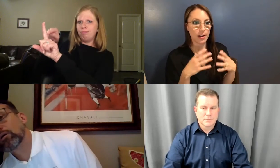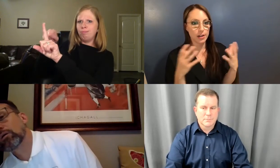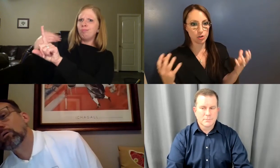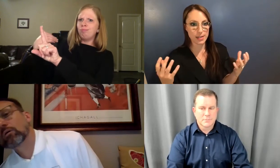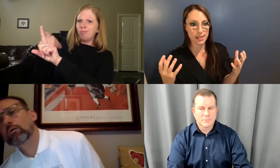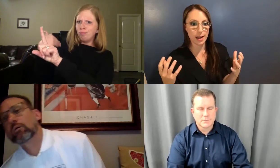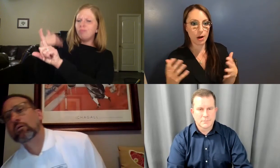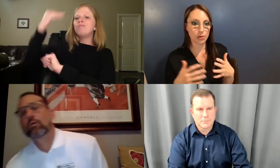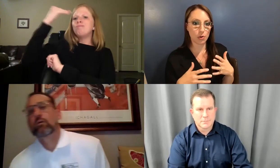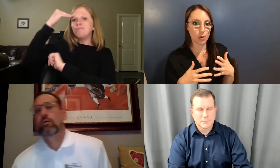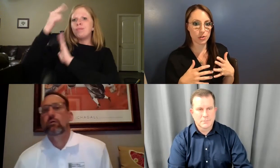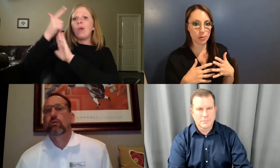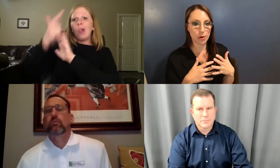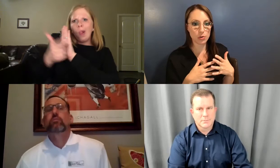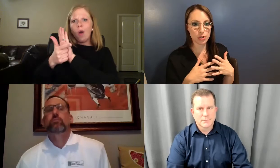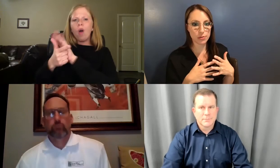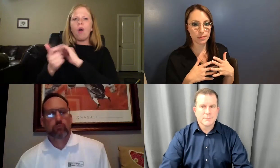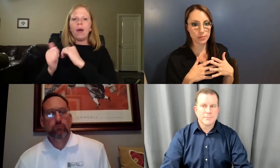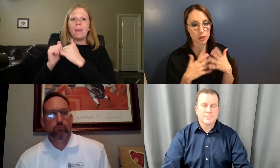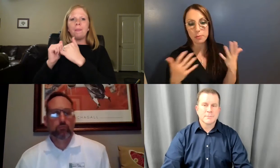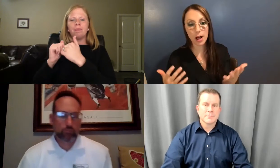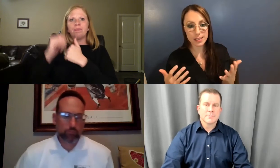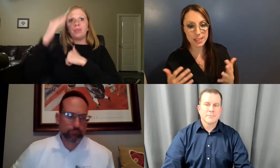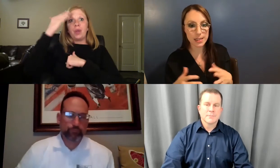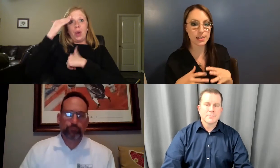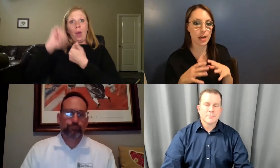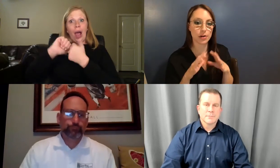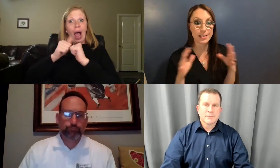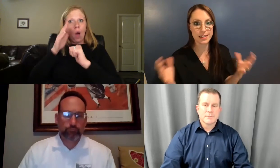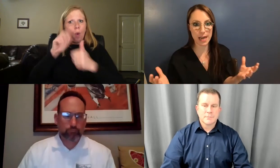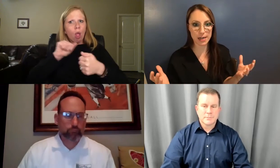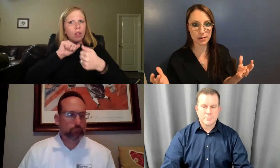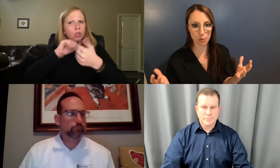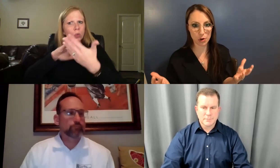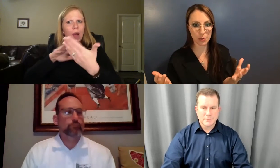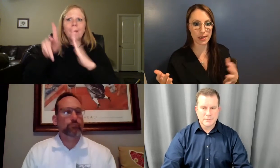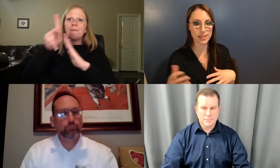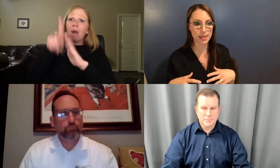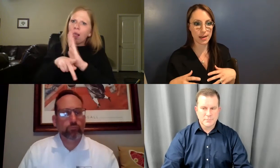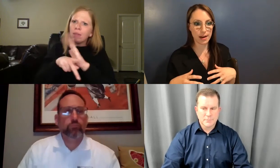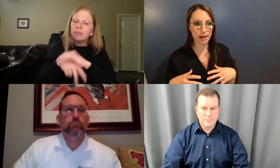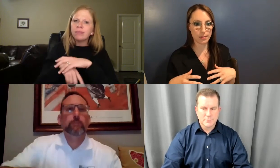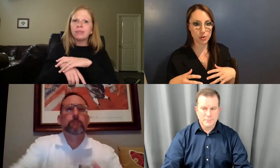addressing how they're going to approach certain policies, how they're gonna design the workplace